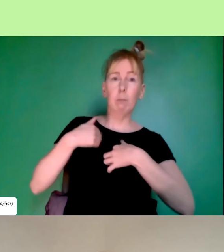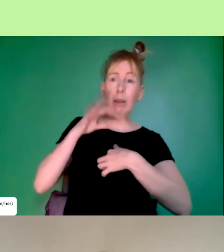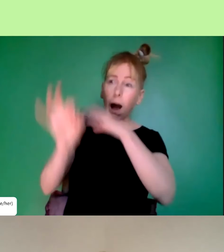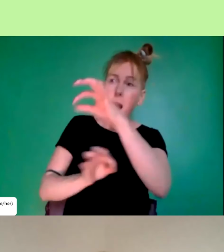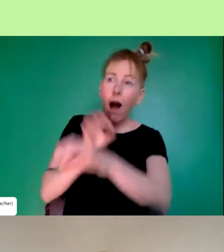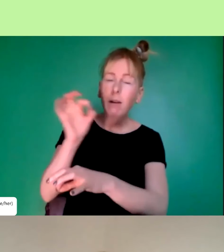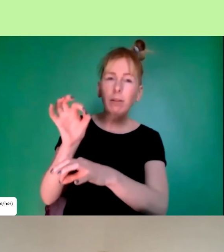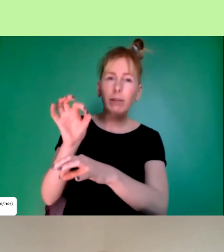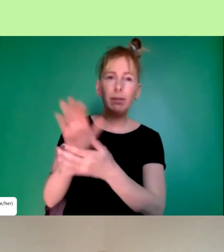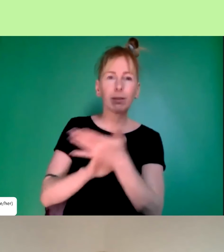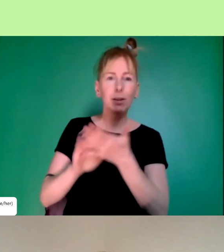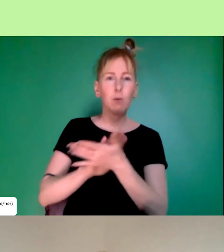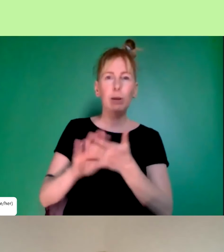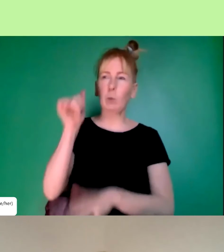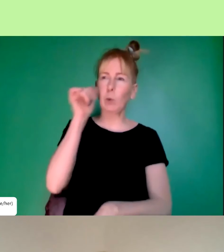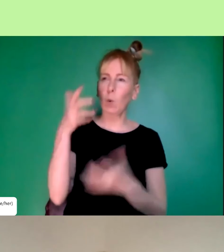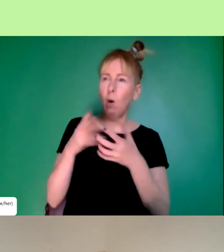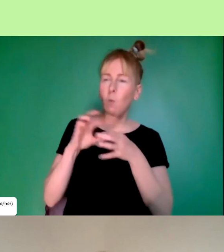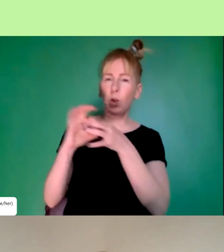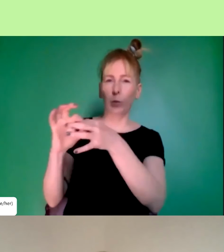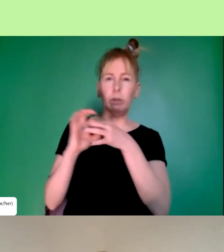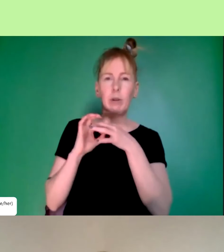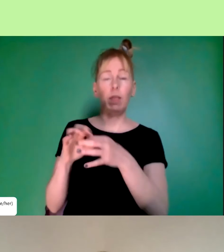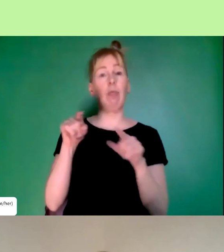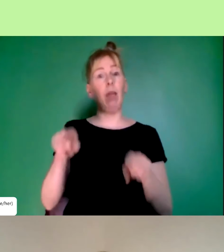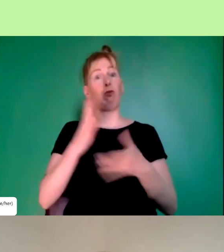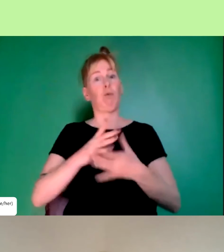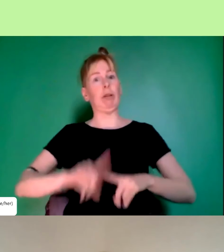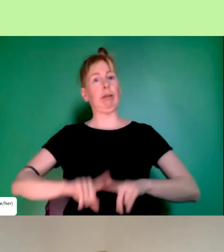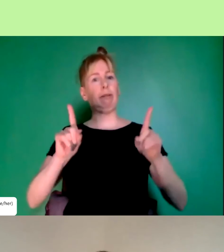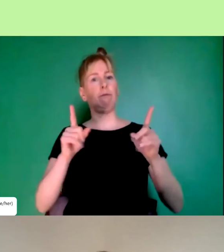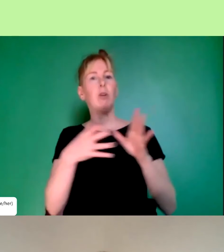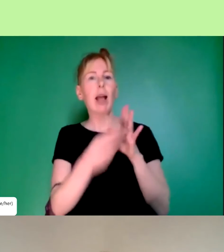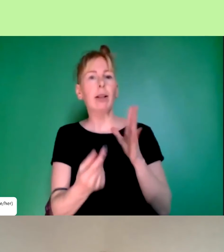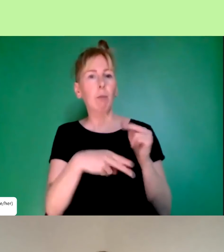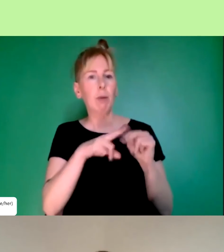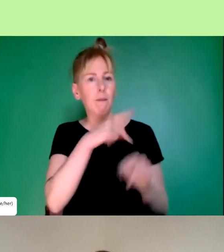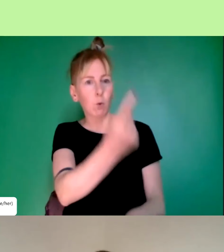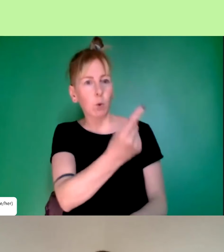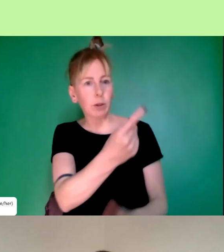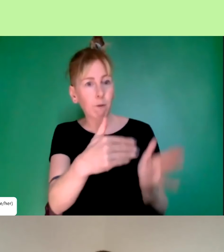expectation of you Morgan telling me like, you know, you need, you know, me expecting